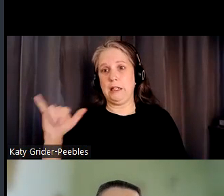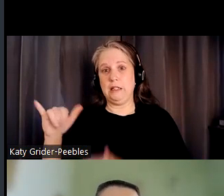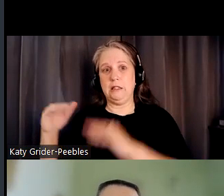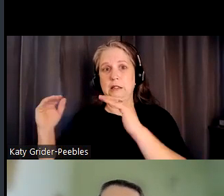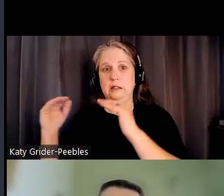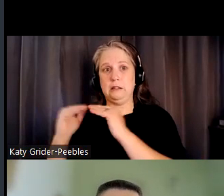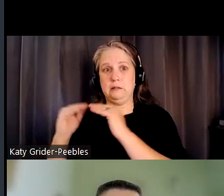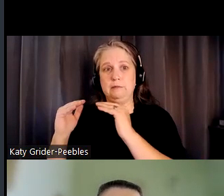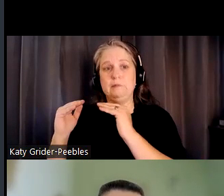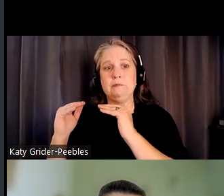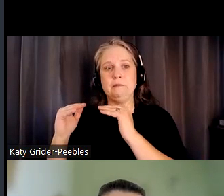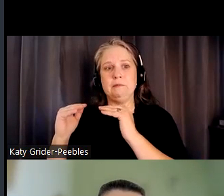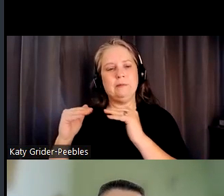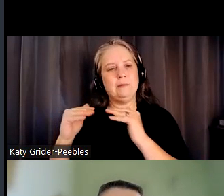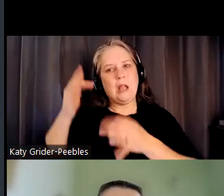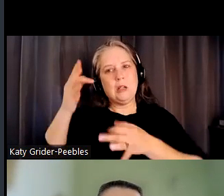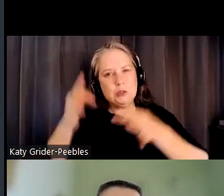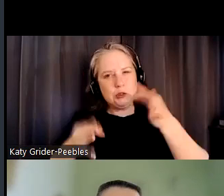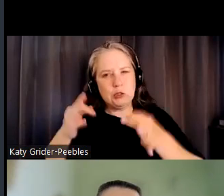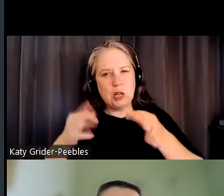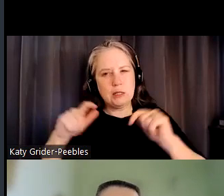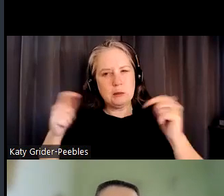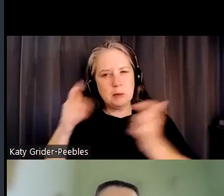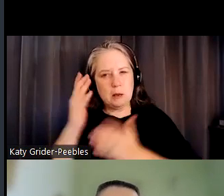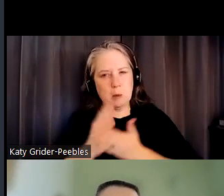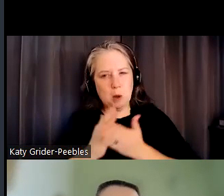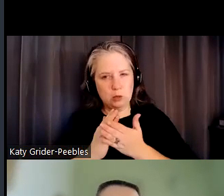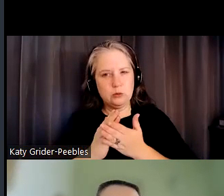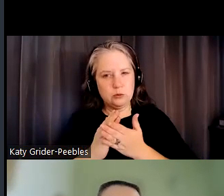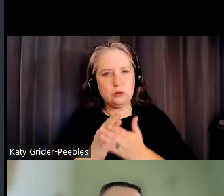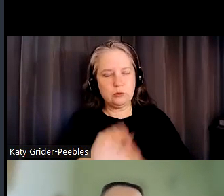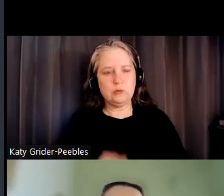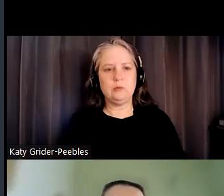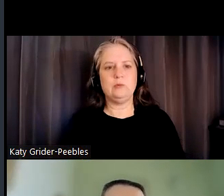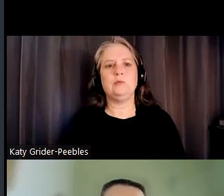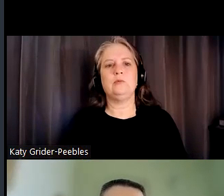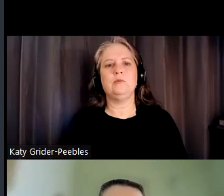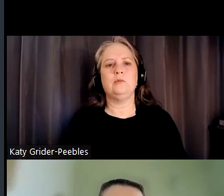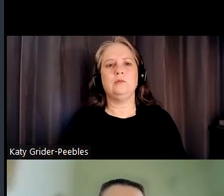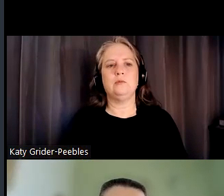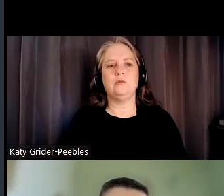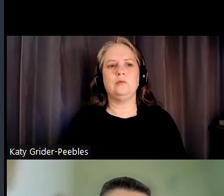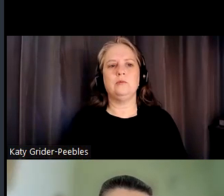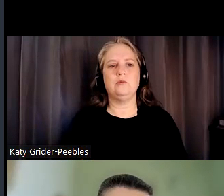the world that we live in today, DENI has been linked with justice activities.